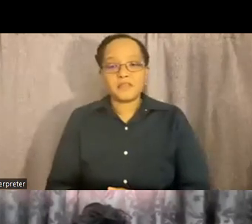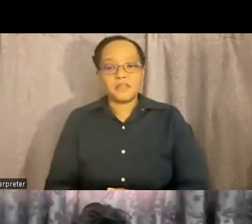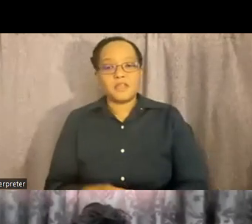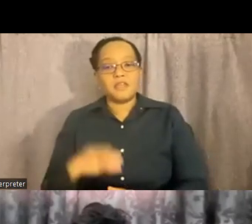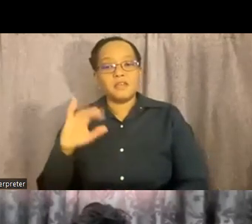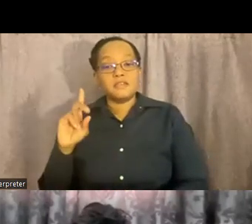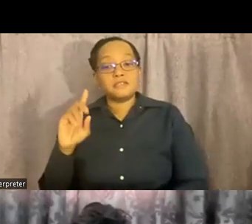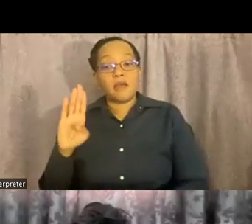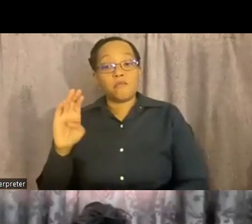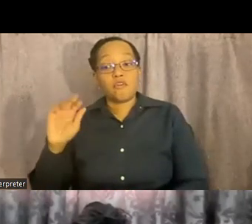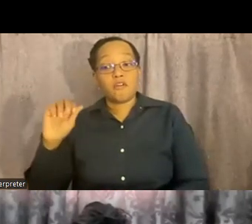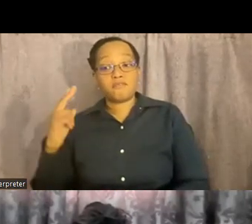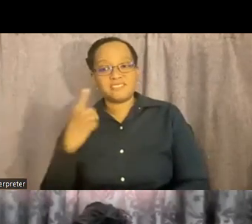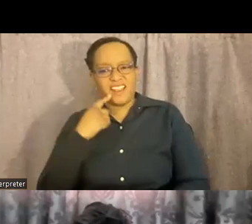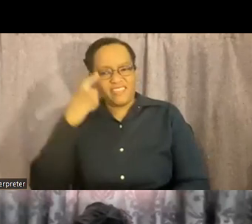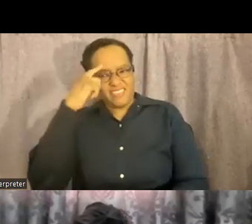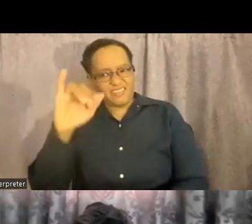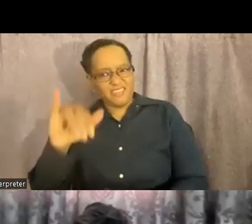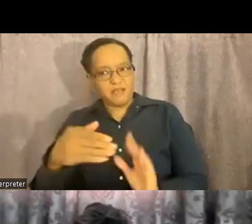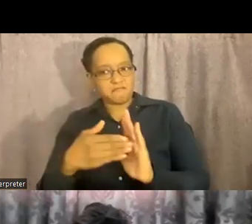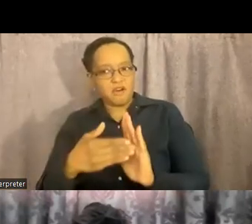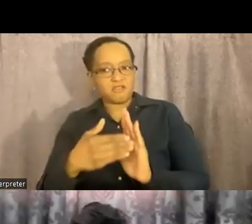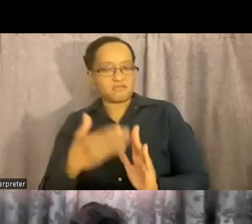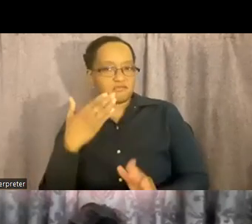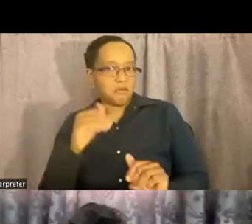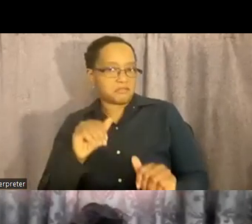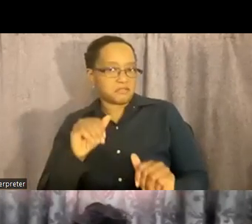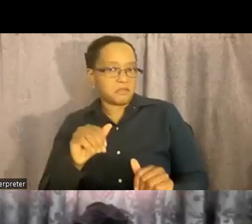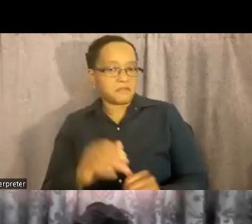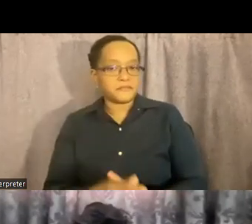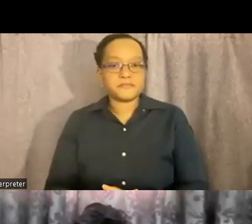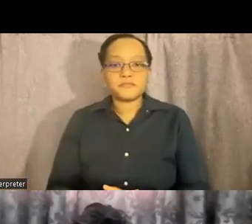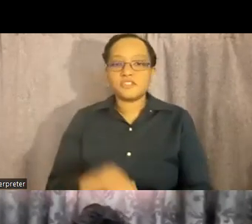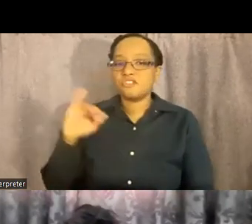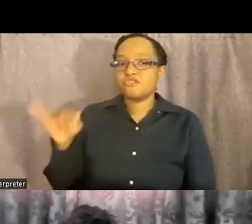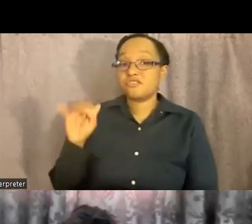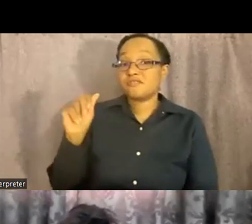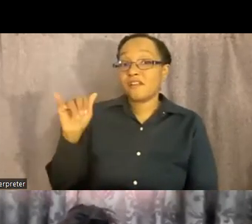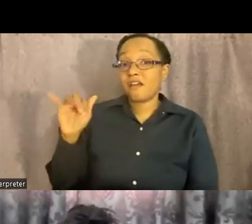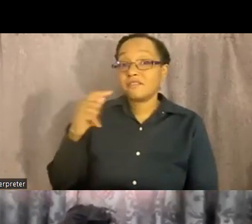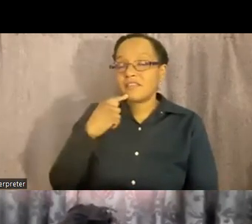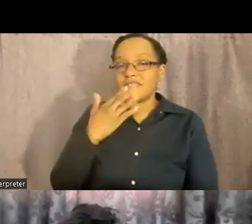Thank you so much . Go ahead, Avonelle .